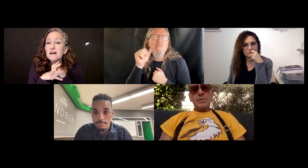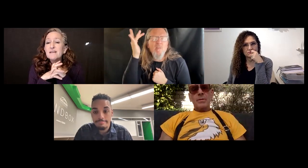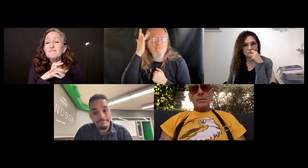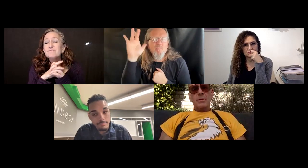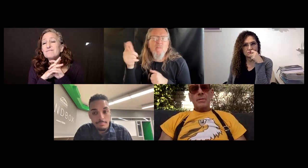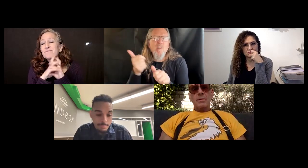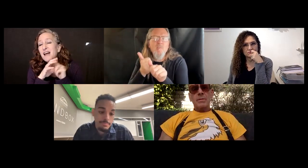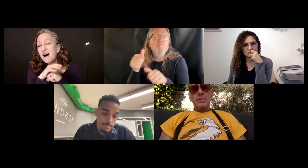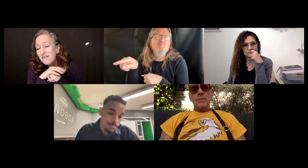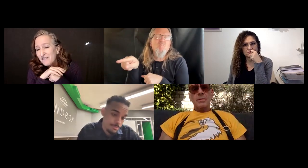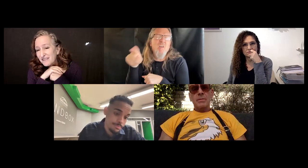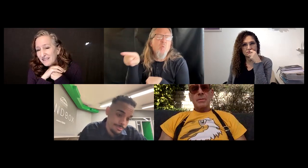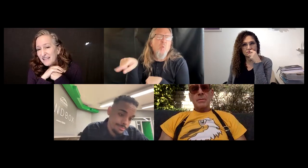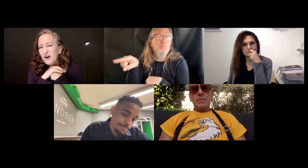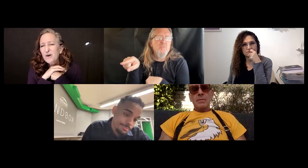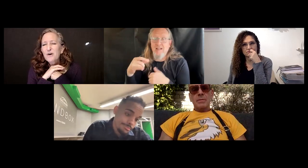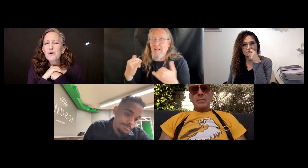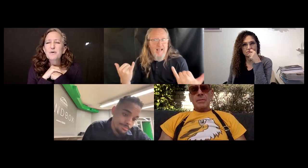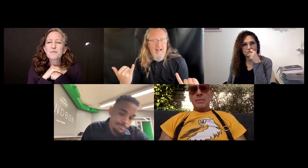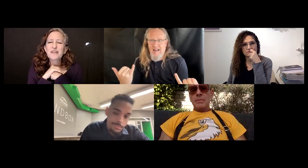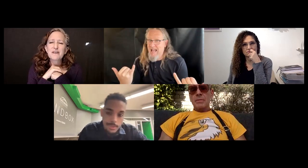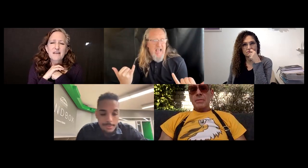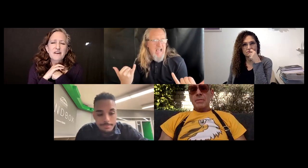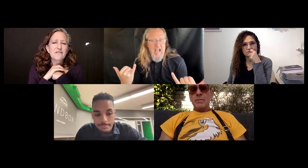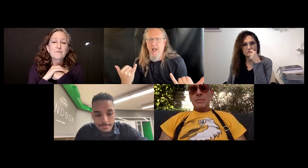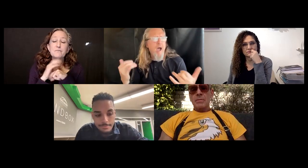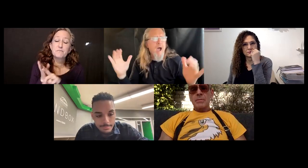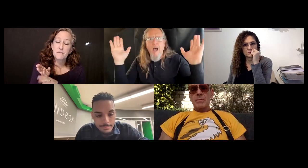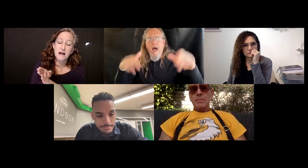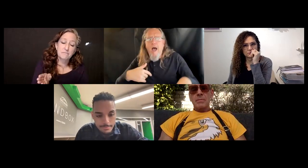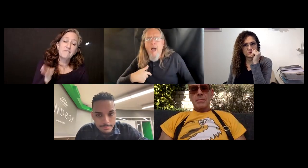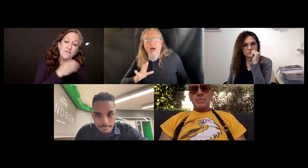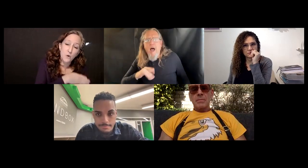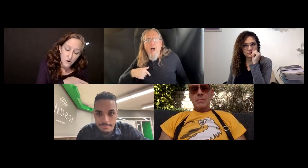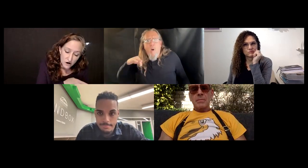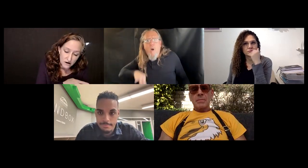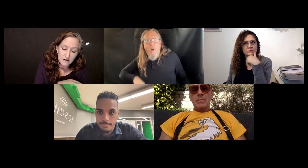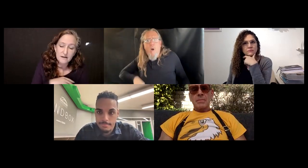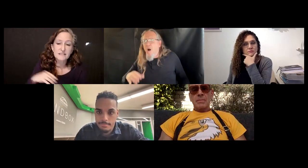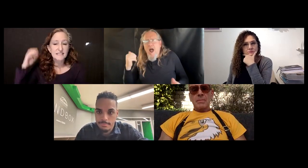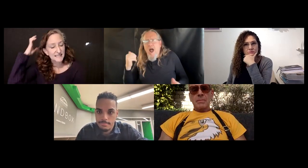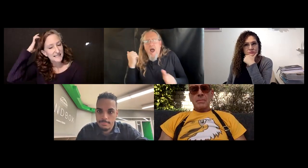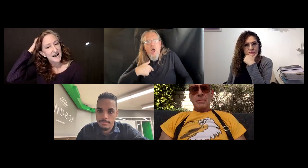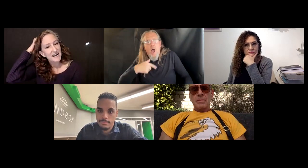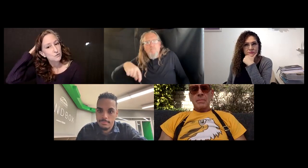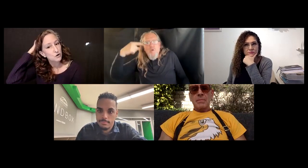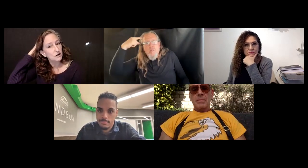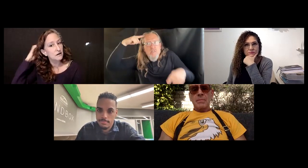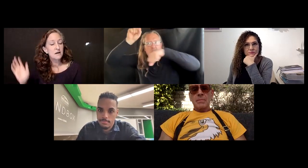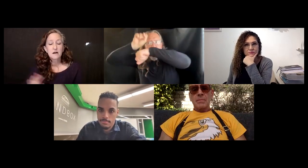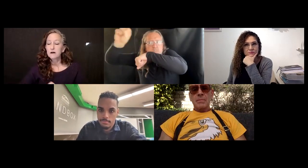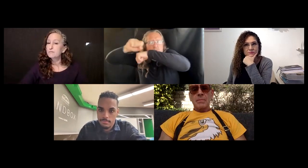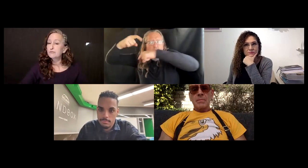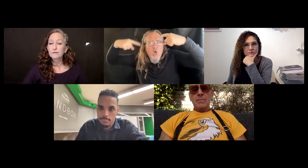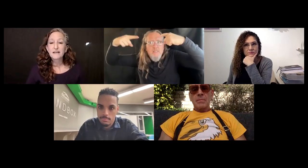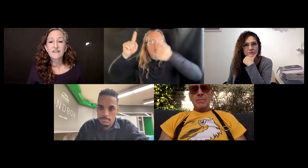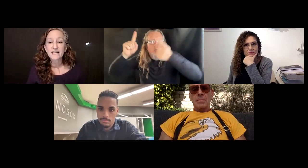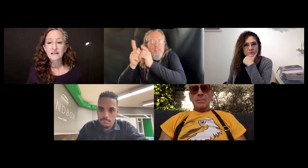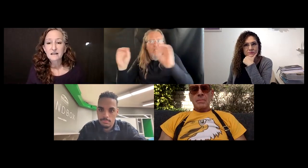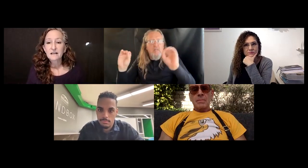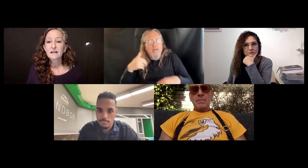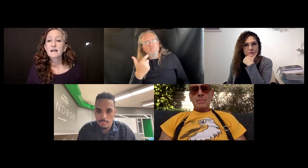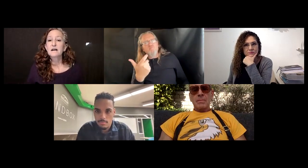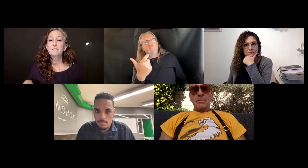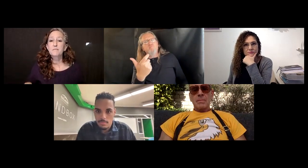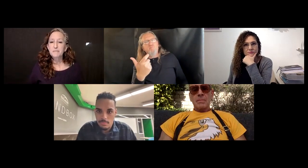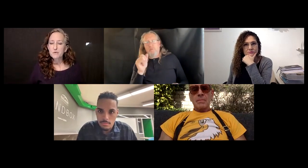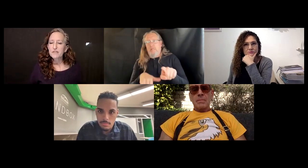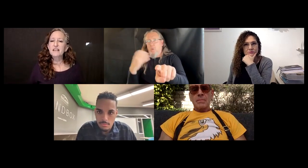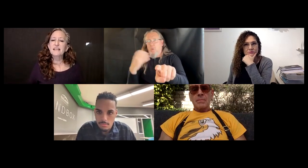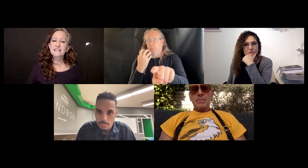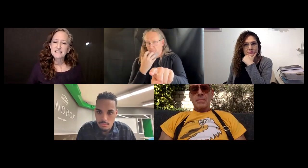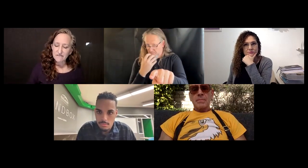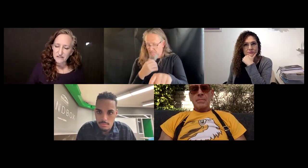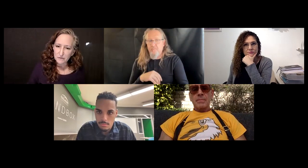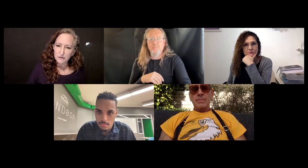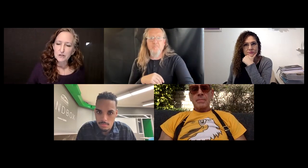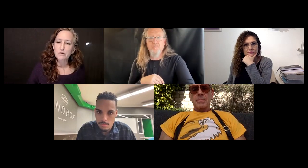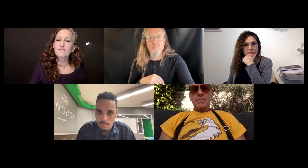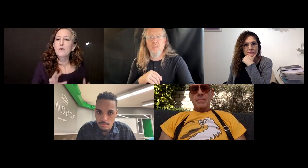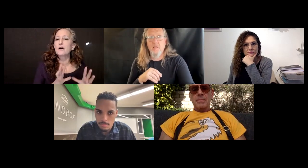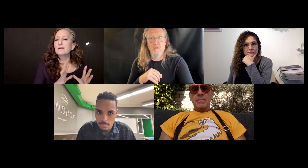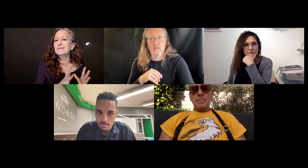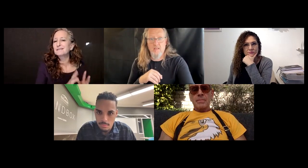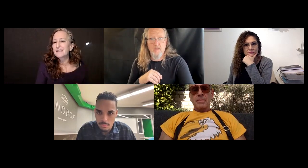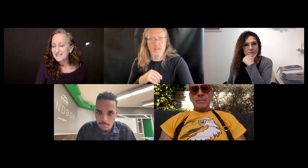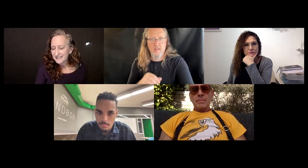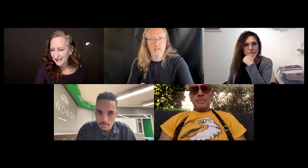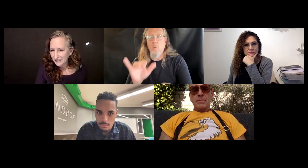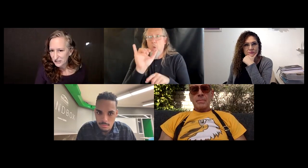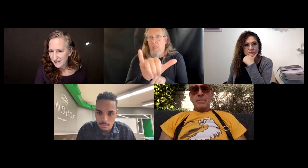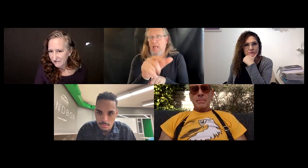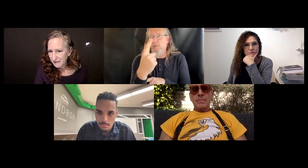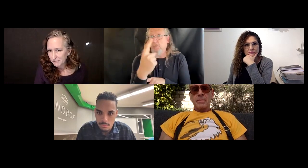Before CDI's were prolific, people would think that deaf interpreters were for less intelligent deaf people.